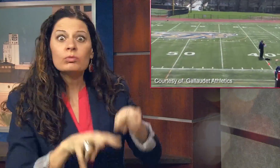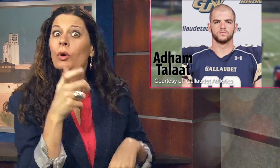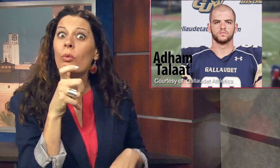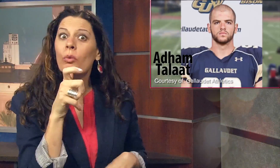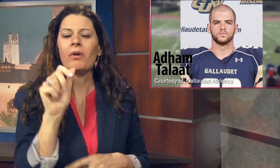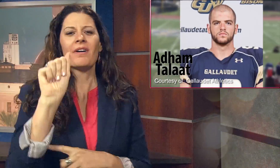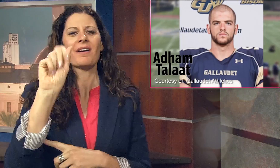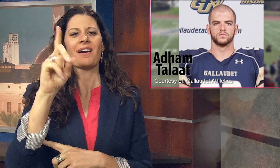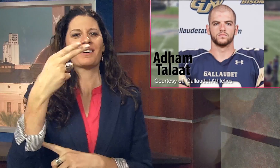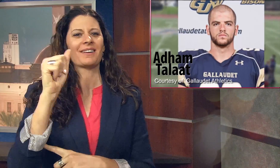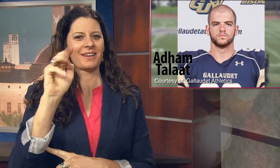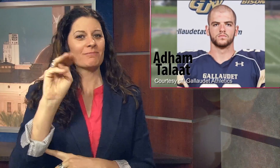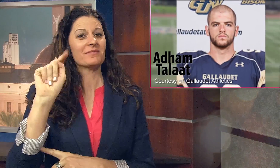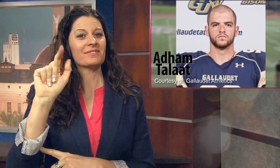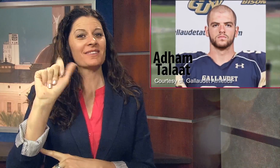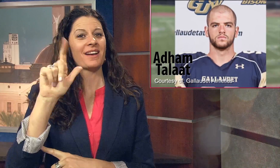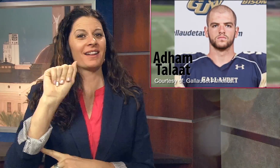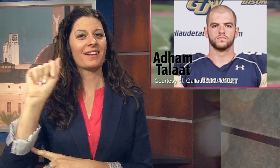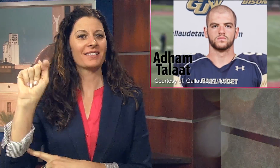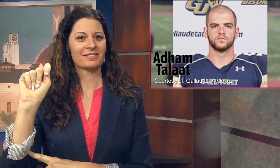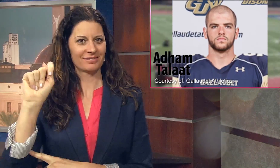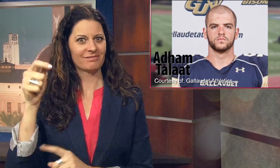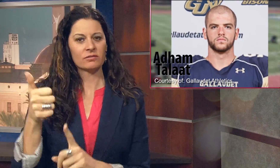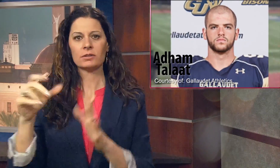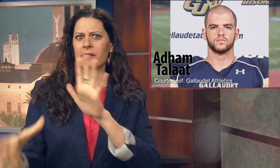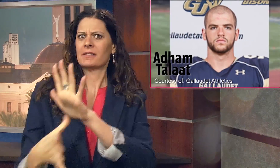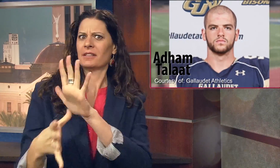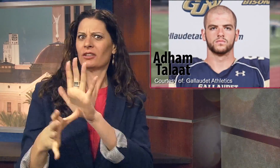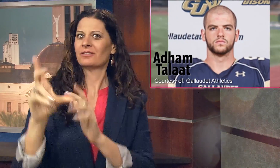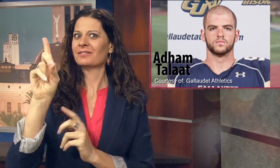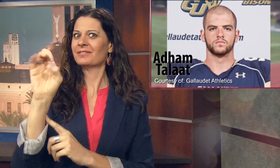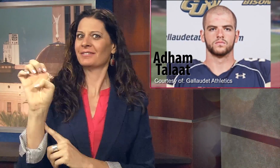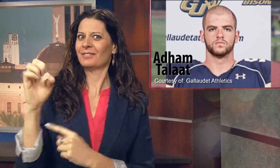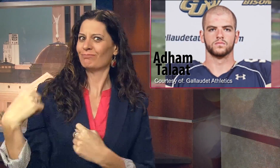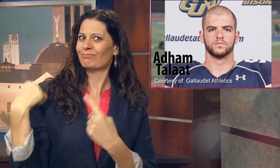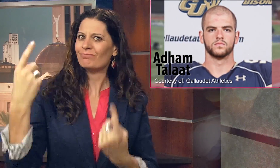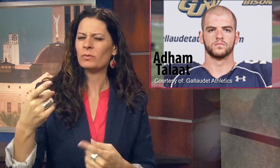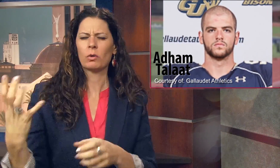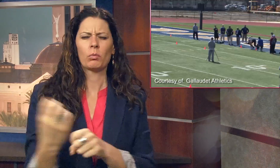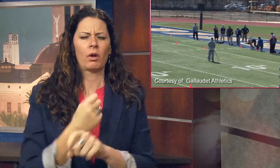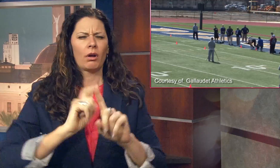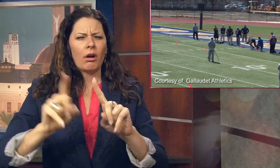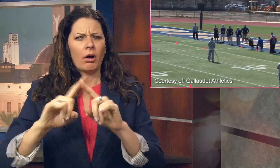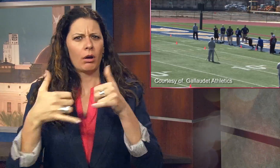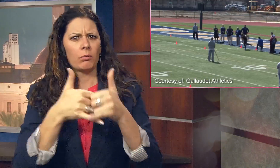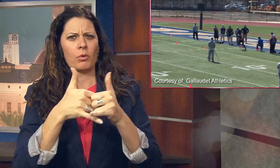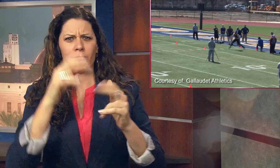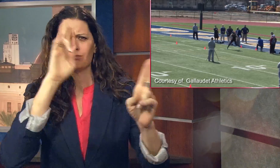TALAAT, A SENIOR DEFENSIVE END, HAS HIS HOPES SET ON BEING DRAFTED INTO THE N-F-L. HE WORKED